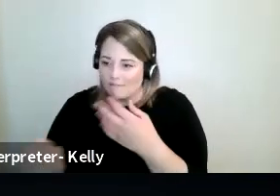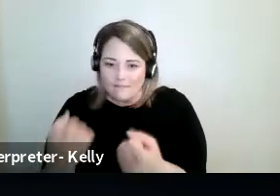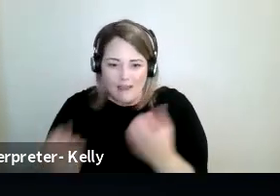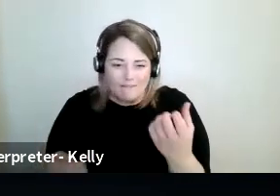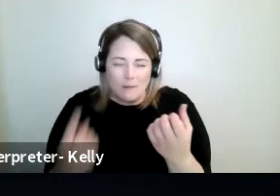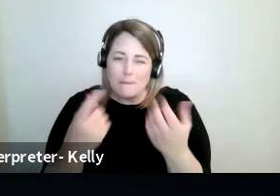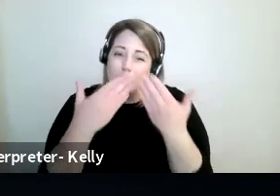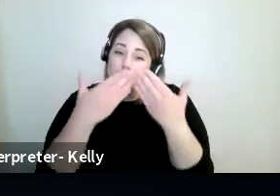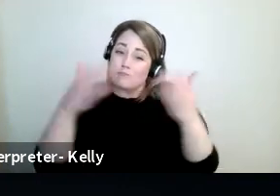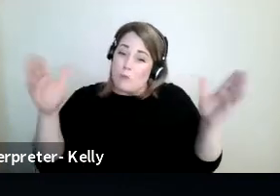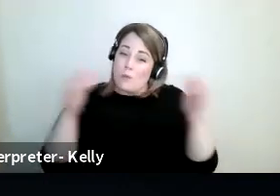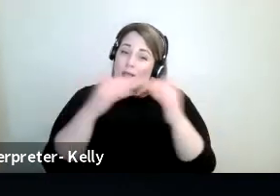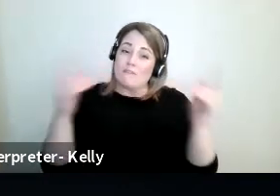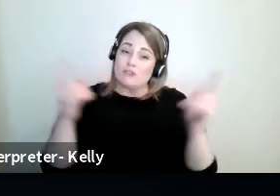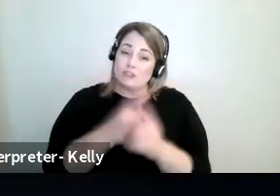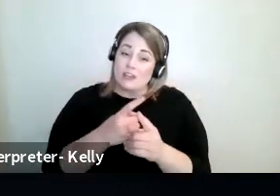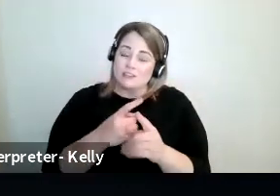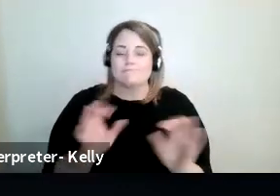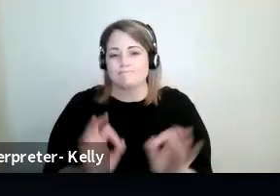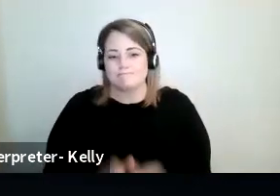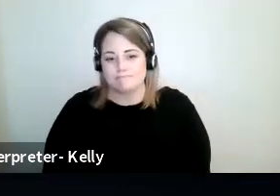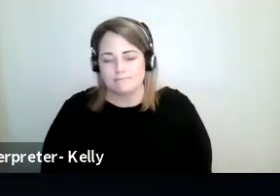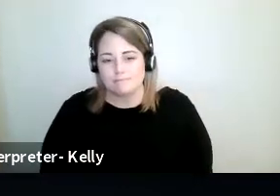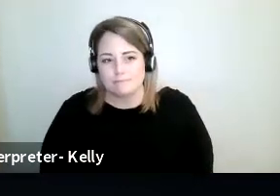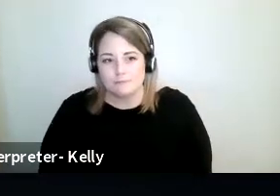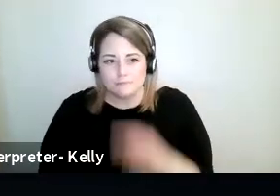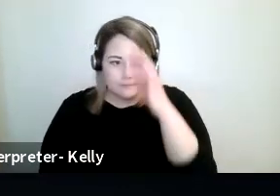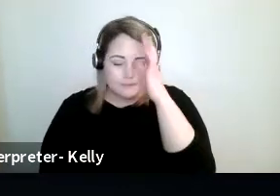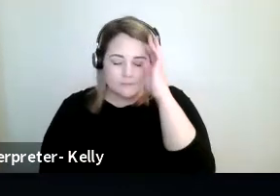We can see - I mean, we can look around and see that, yes,